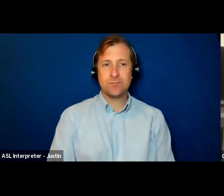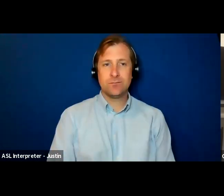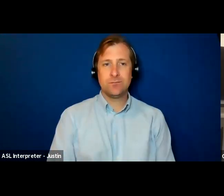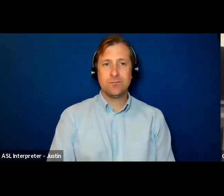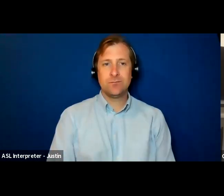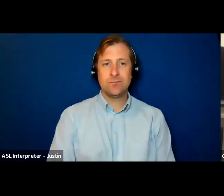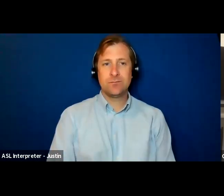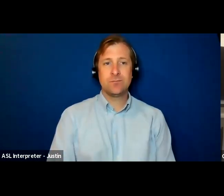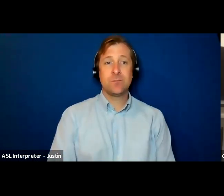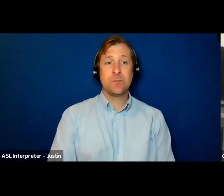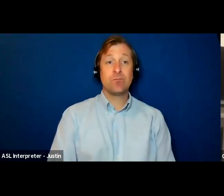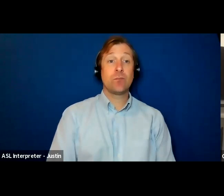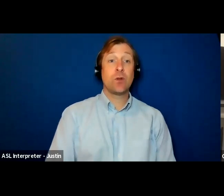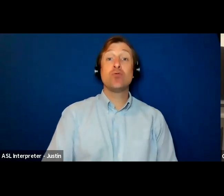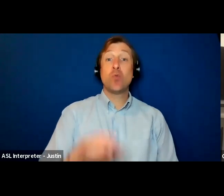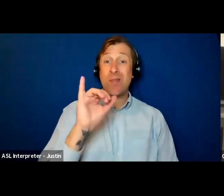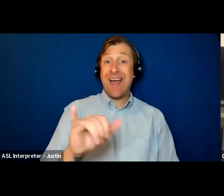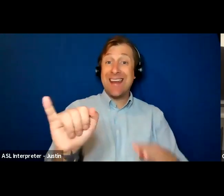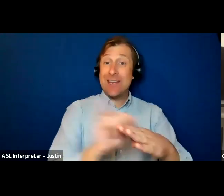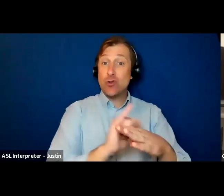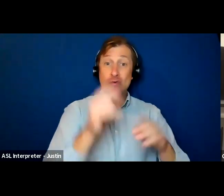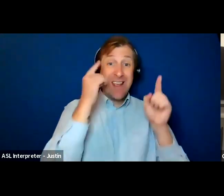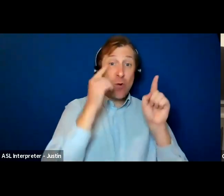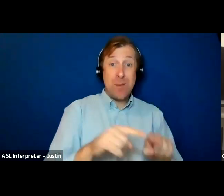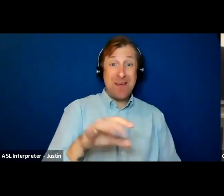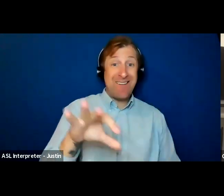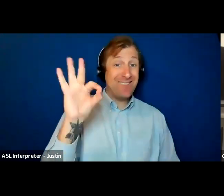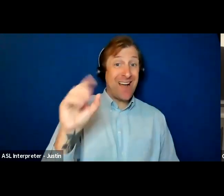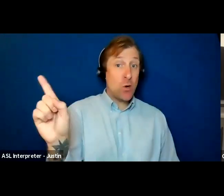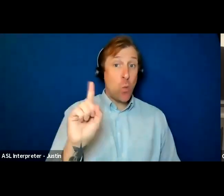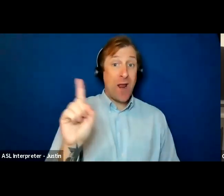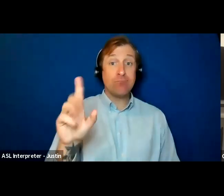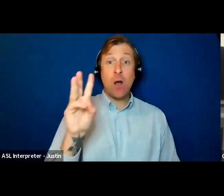You can find both the final industry-wide agreement and the Safe Way Forward protocols on the SAG-AFTRA website.